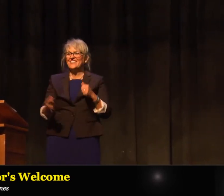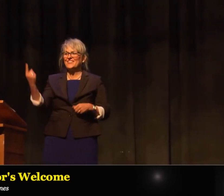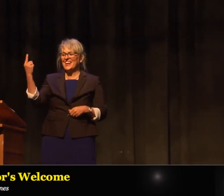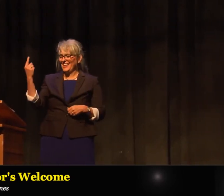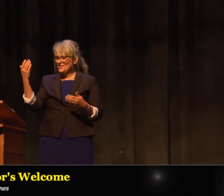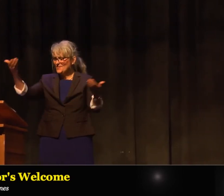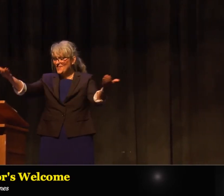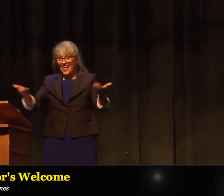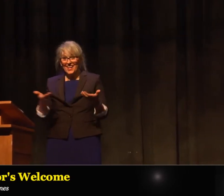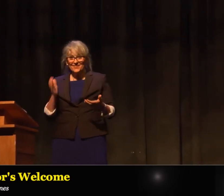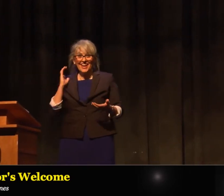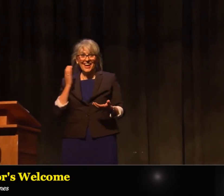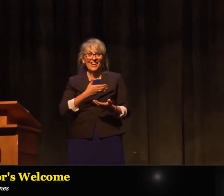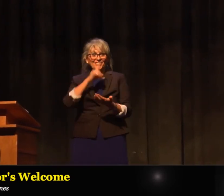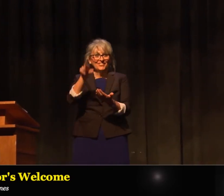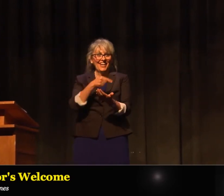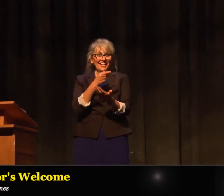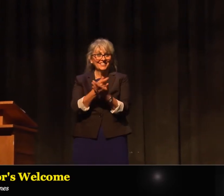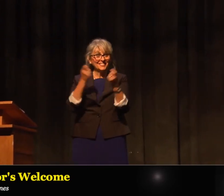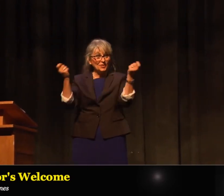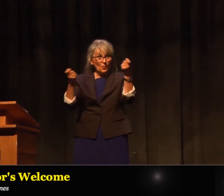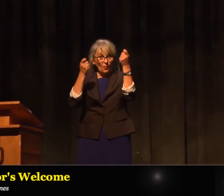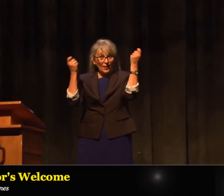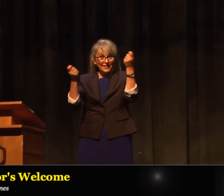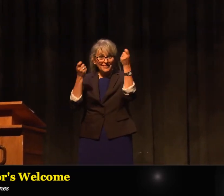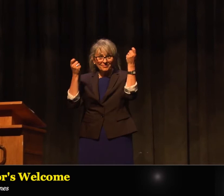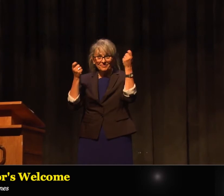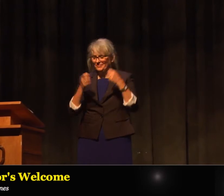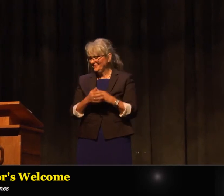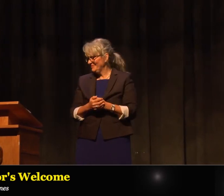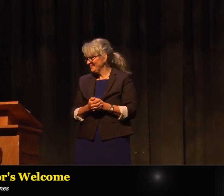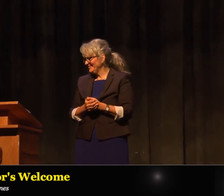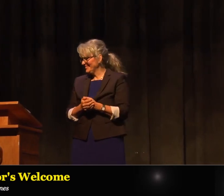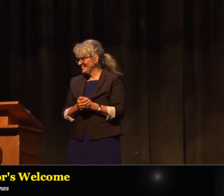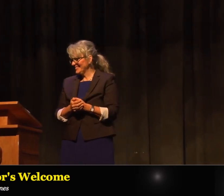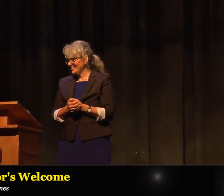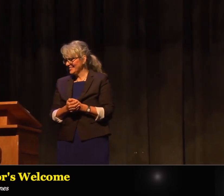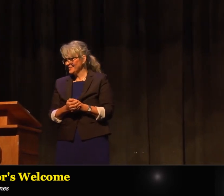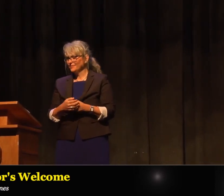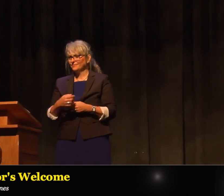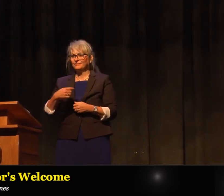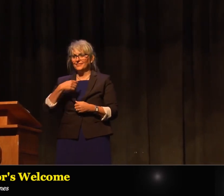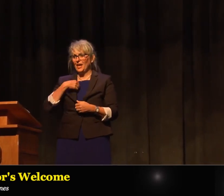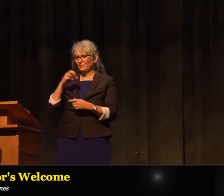Hello everyone and welcome to our graduation ceremony.